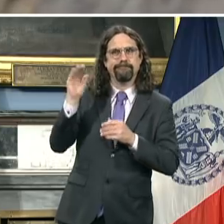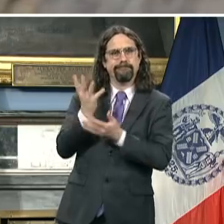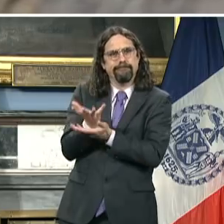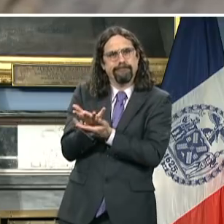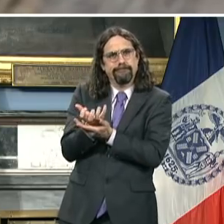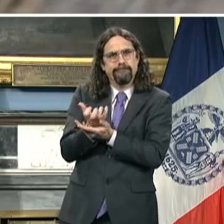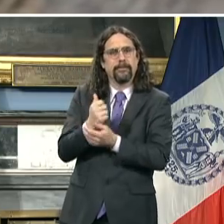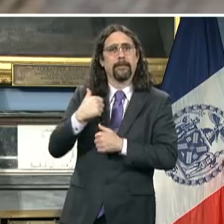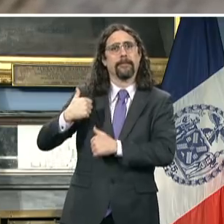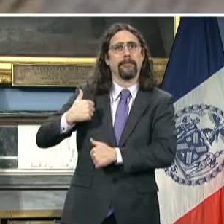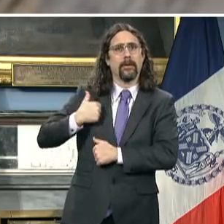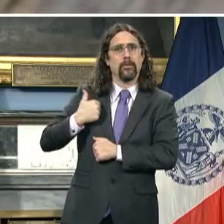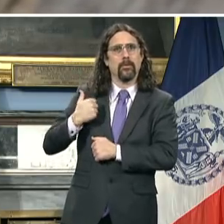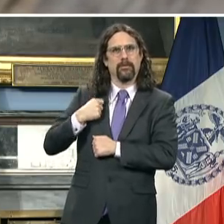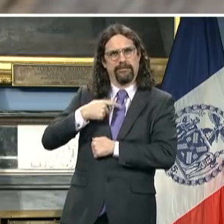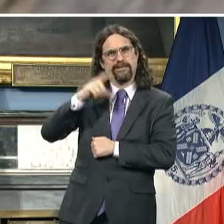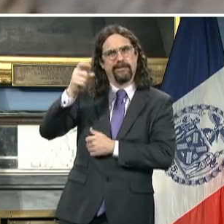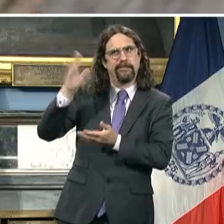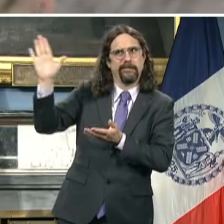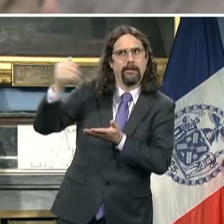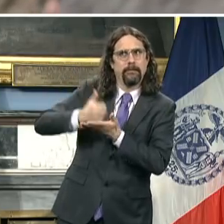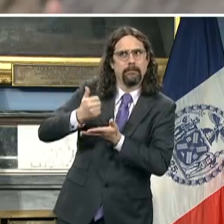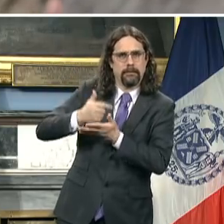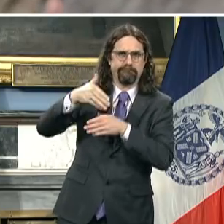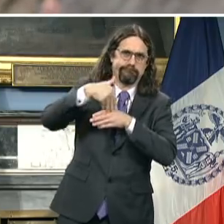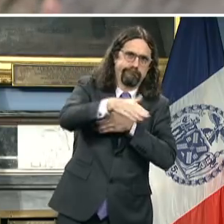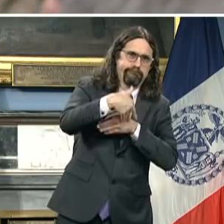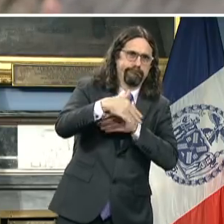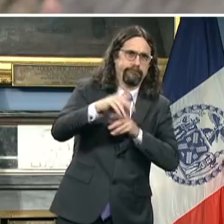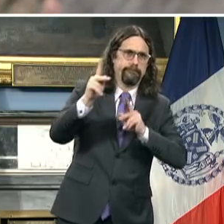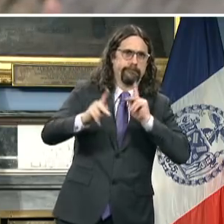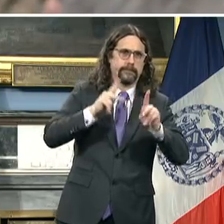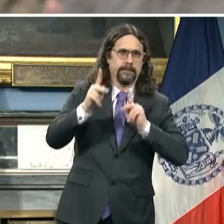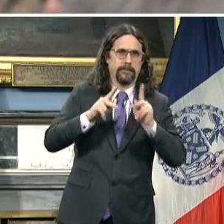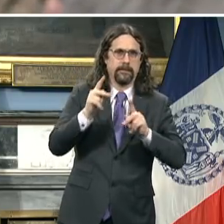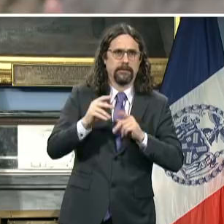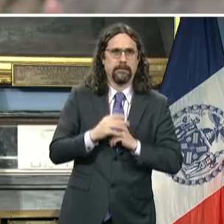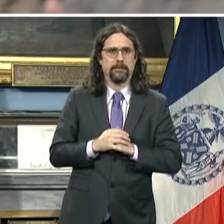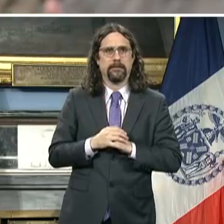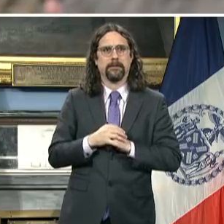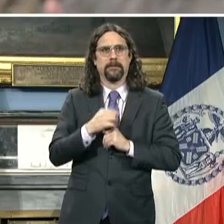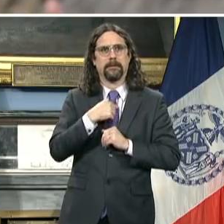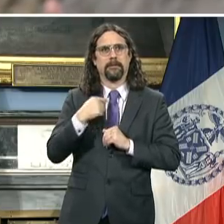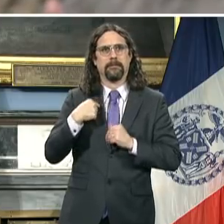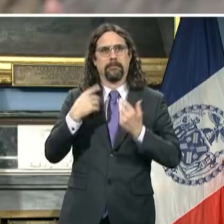PARTICULARLY FOR MORE AND MORE MILITARY MEDICAL PERSONNEL TO COME IN. MY REQUEST FOR OUR PUBLIC